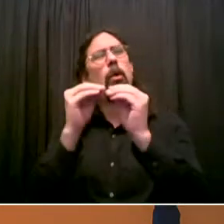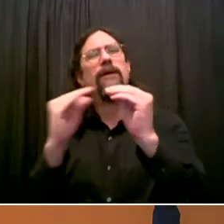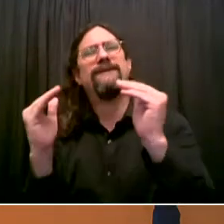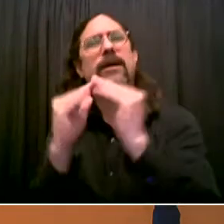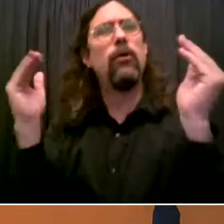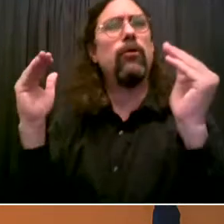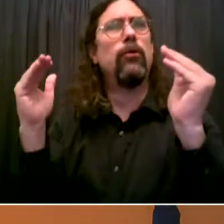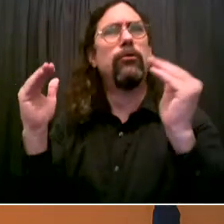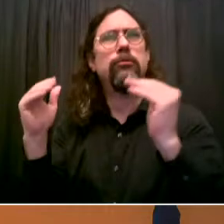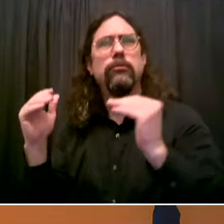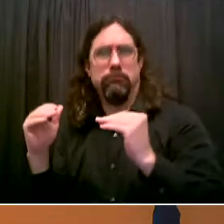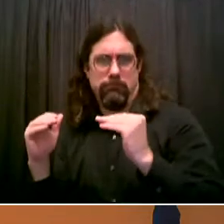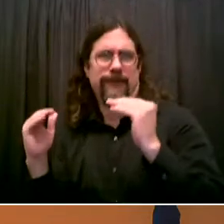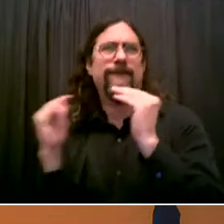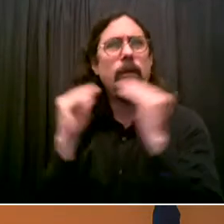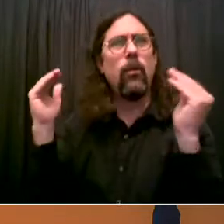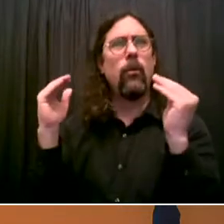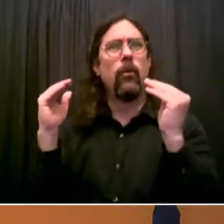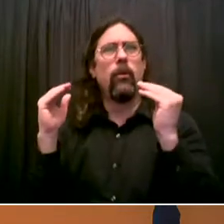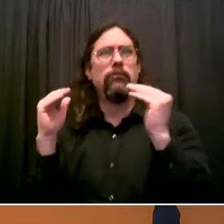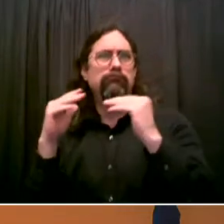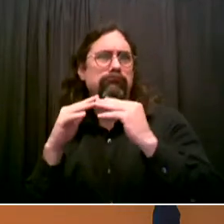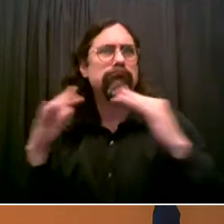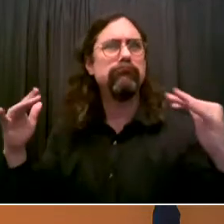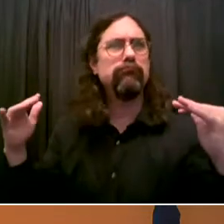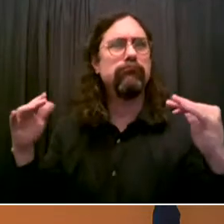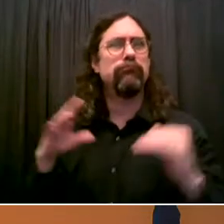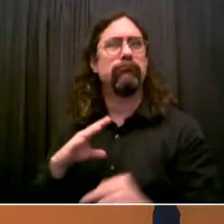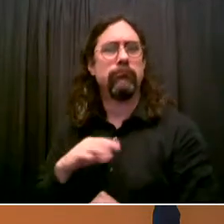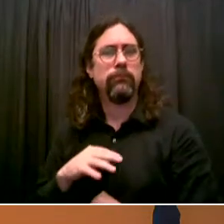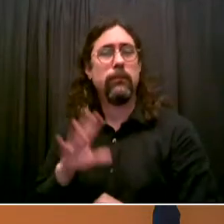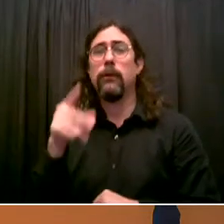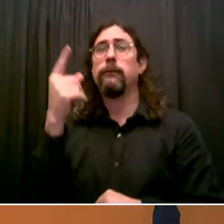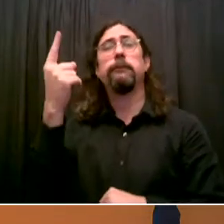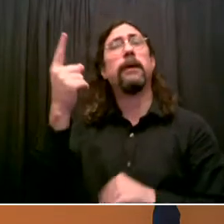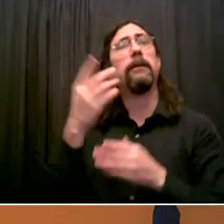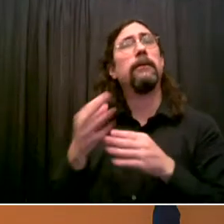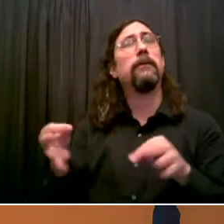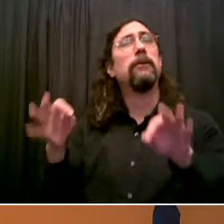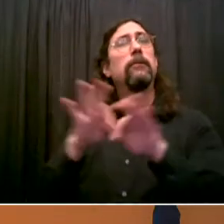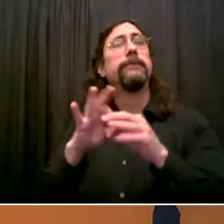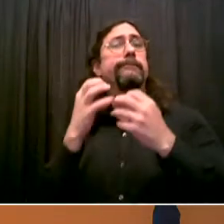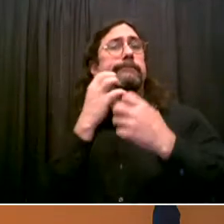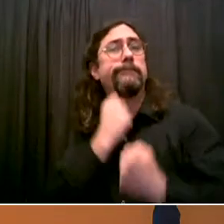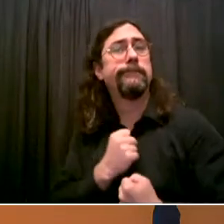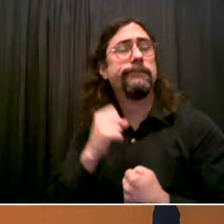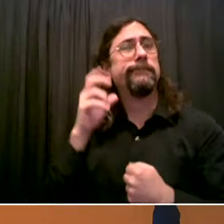NEVER BEEN BEFORE.